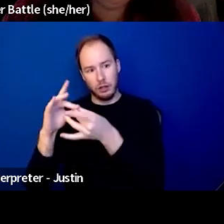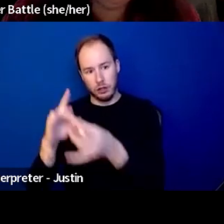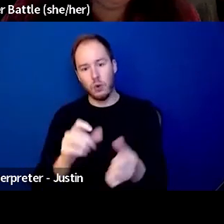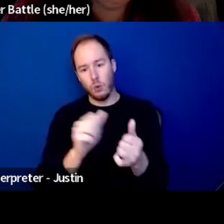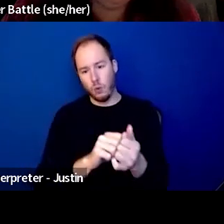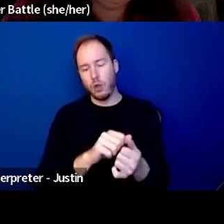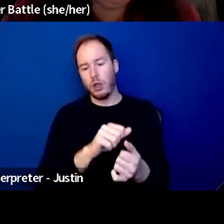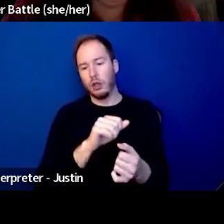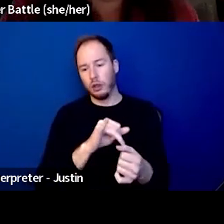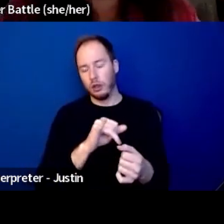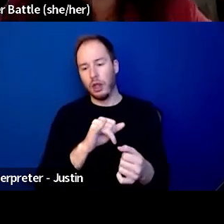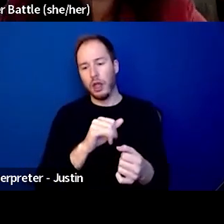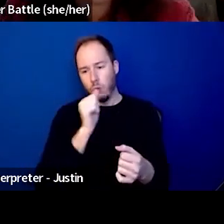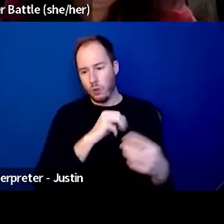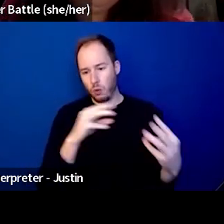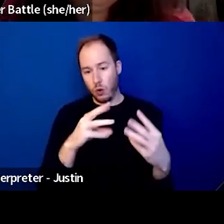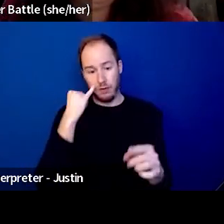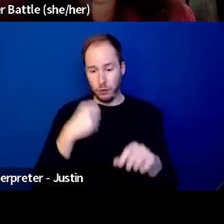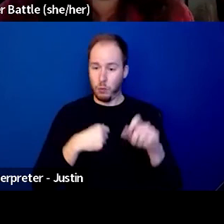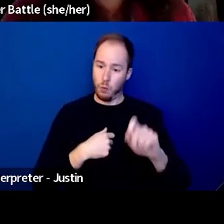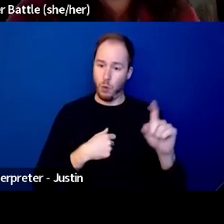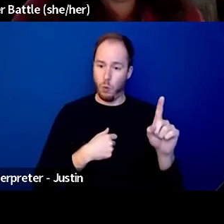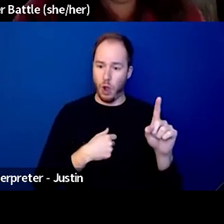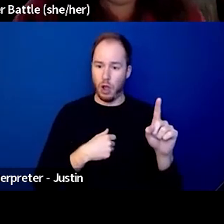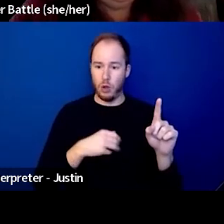When you press one and you call 988,